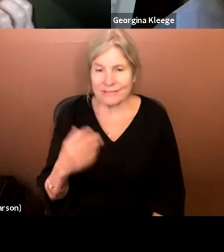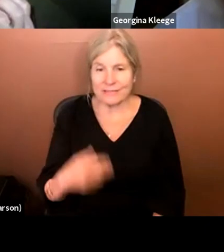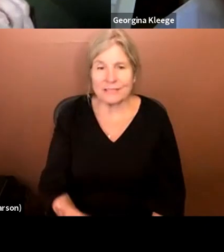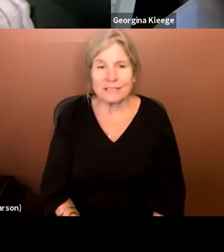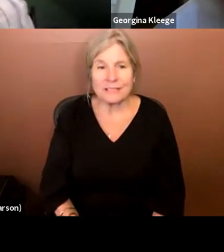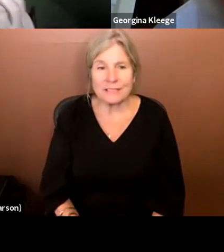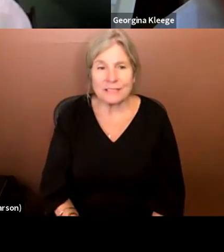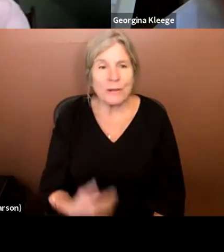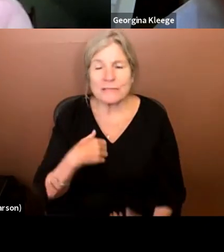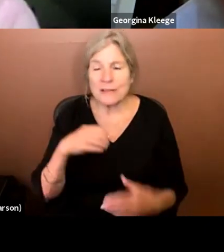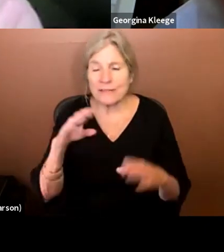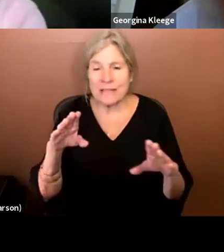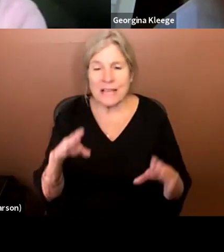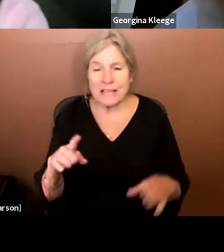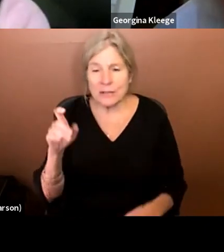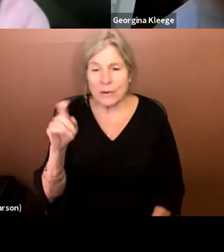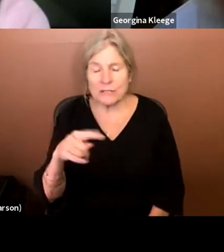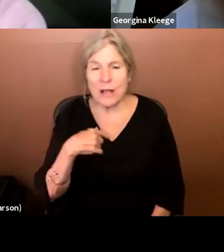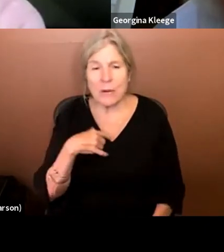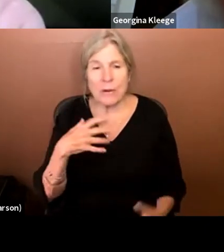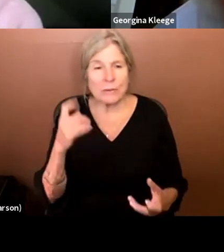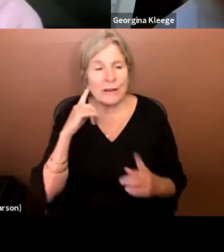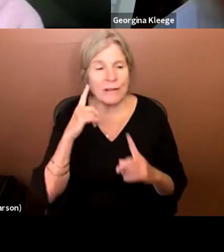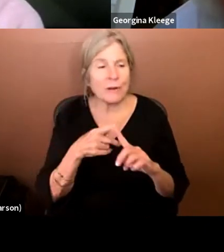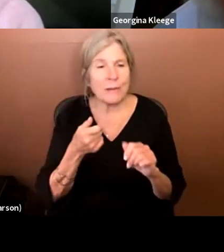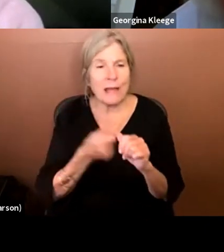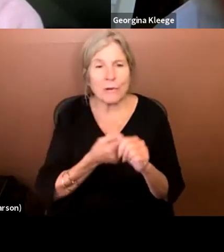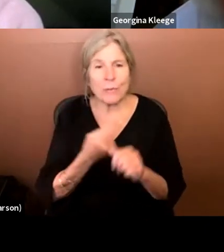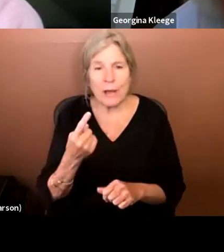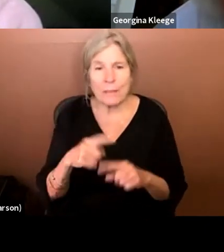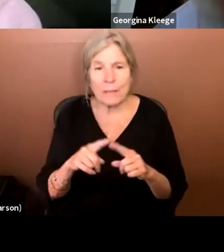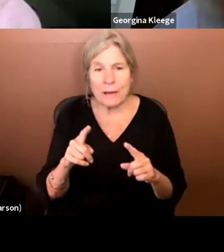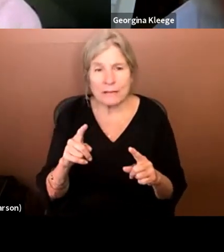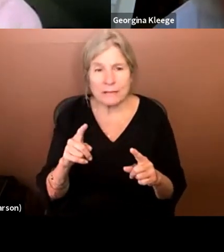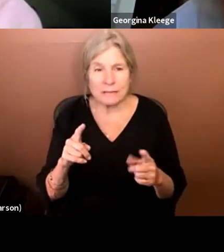fantastic questions and I want to hear from everyone about another hour with you.